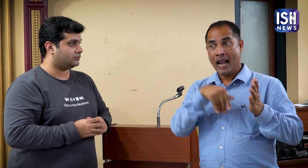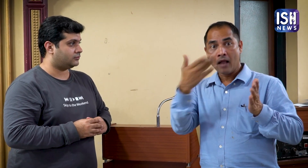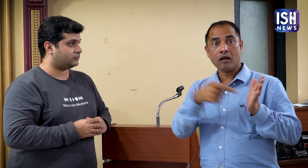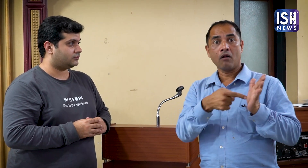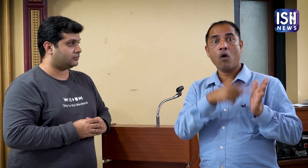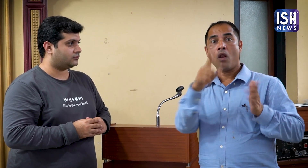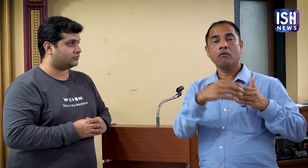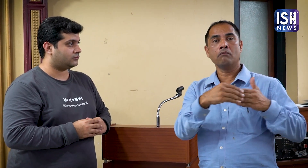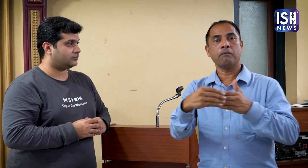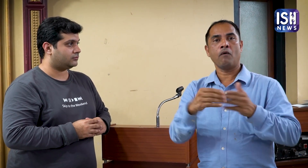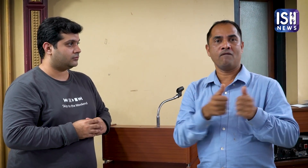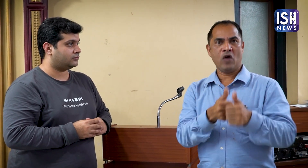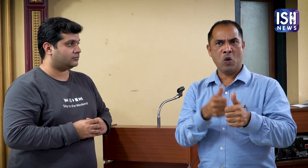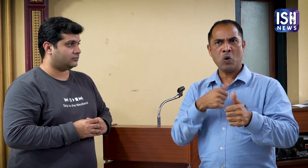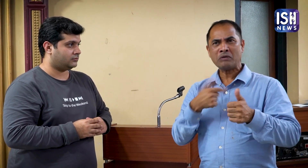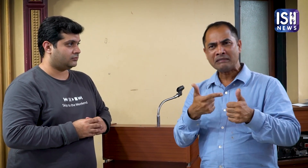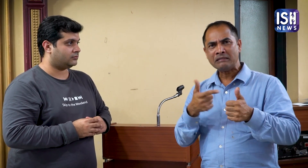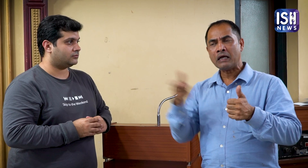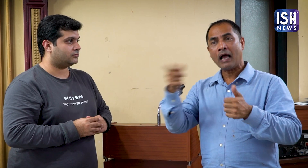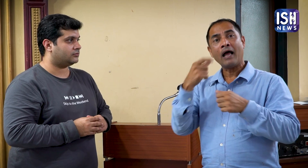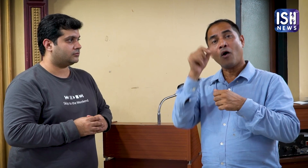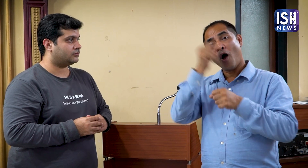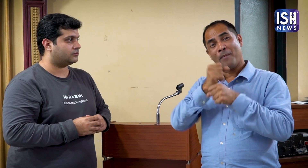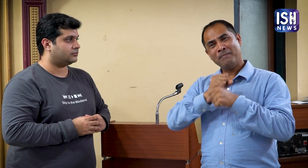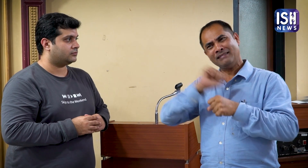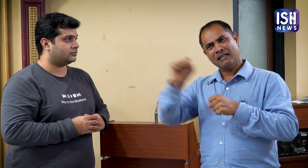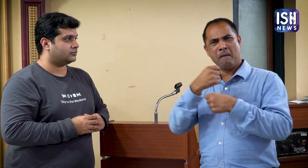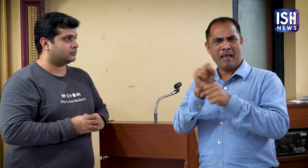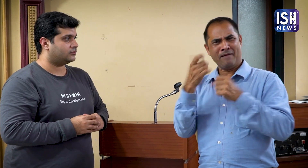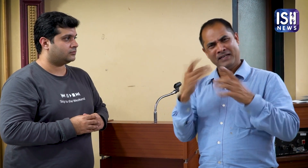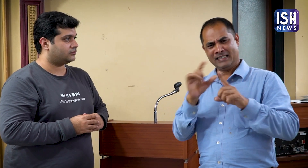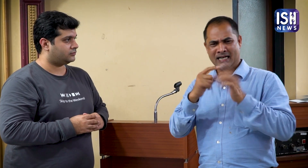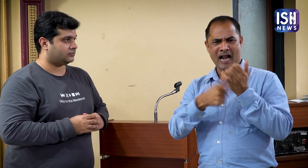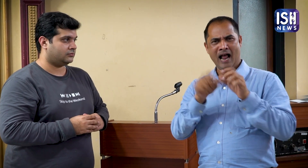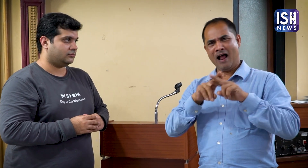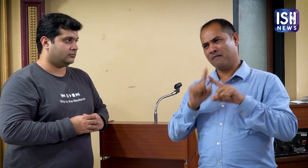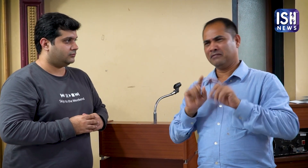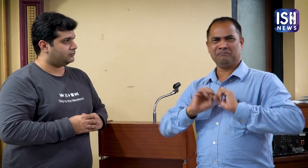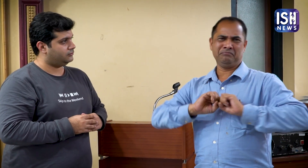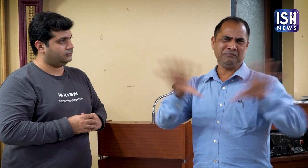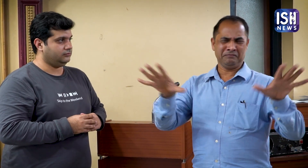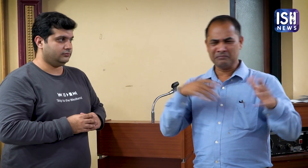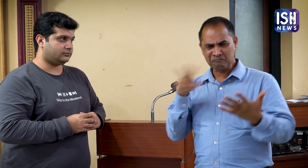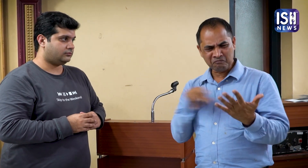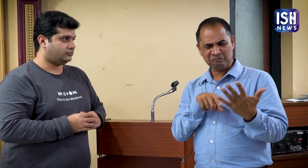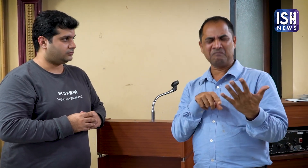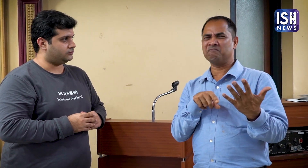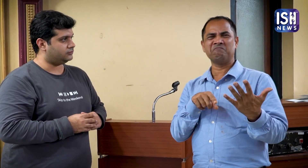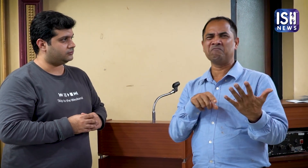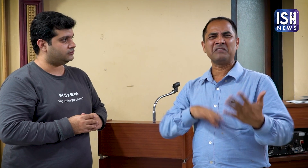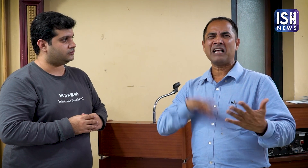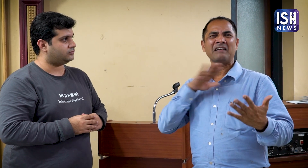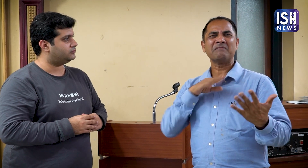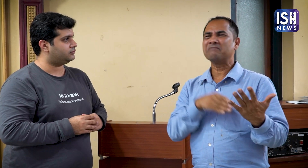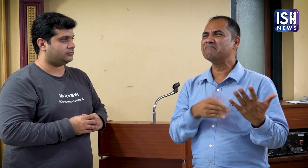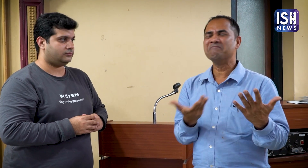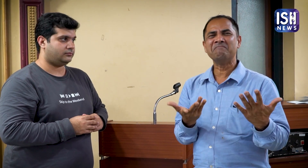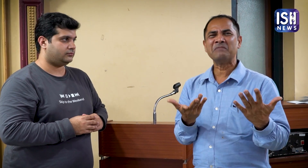Everyone has to follow these guidelines. The government has already created a draft policy with which were are not satisfied.